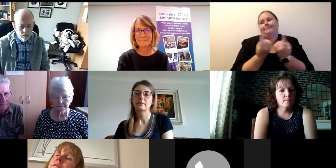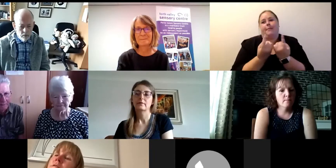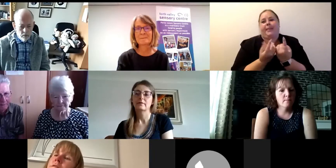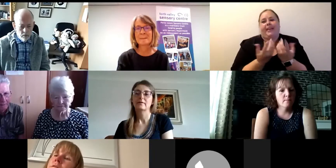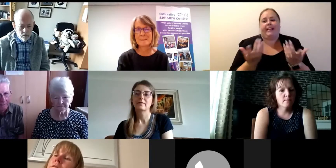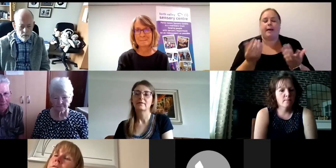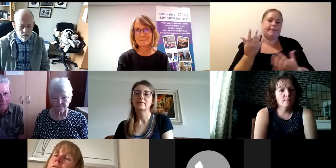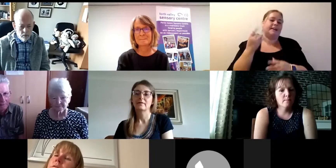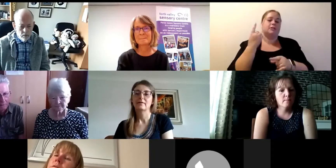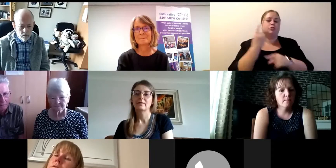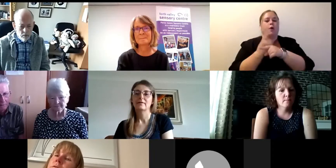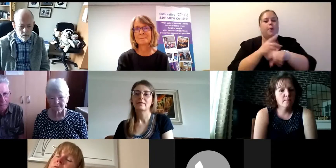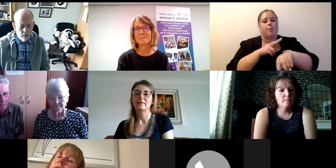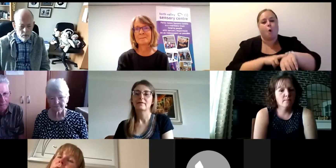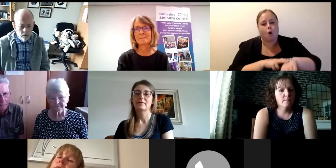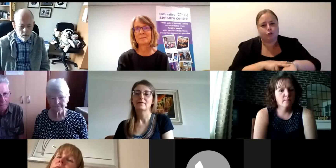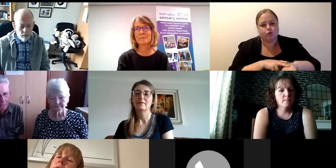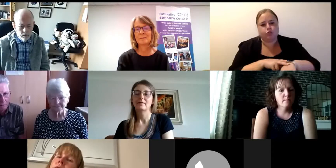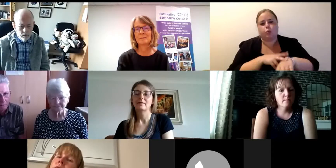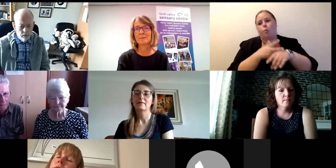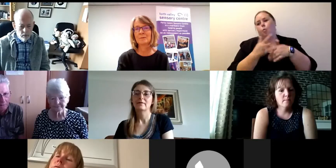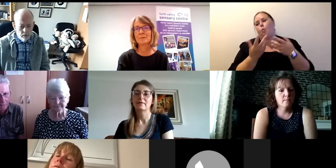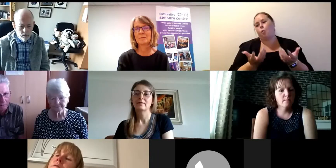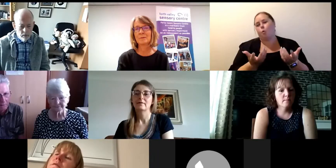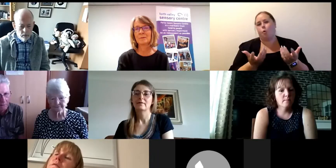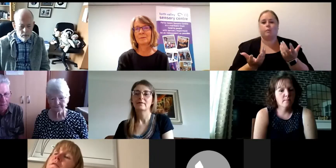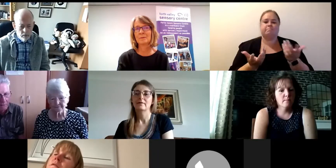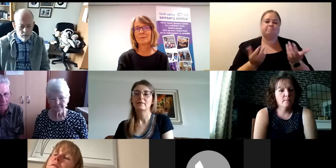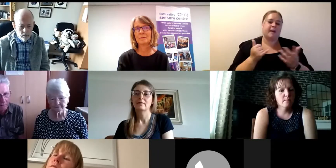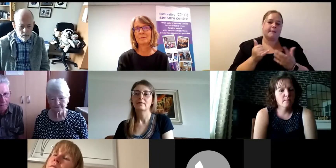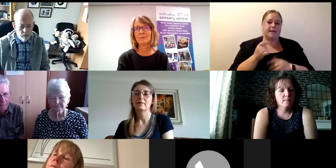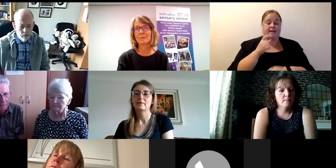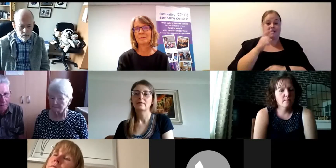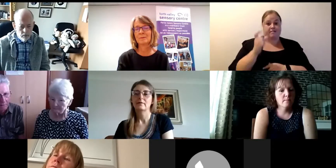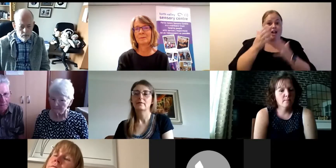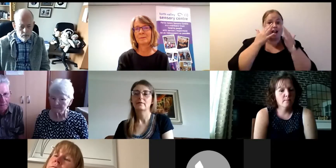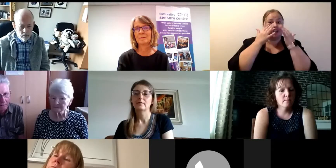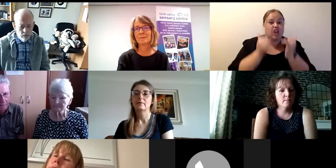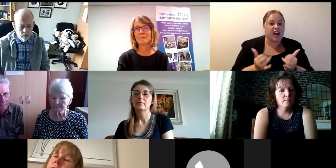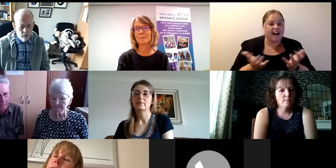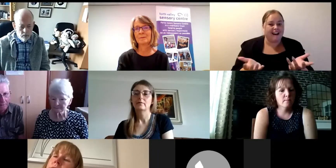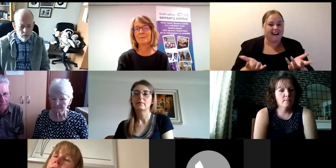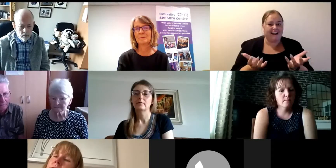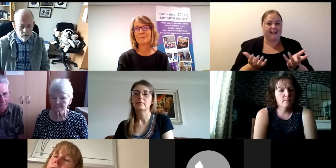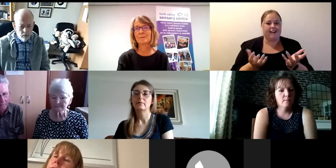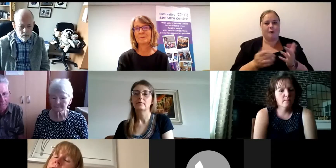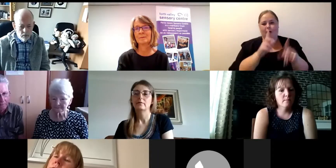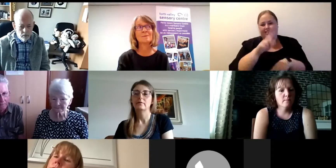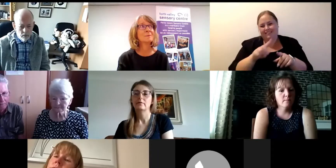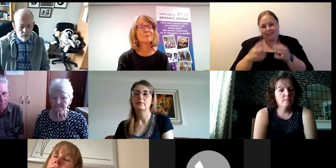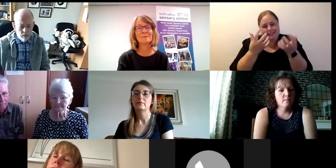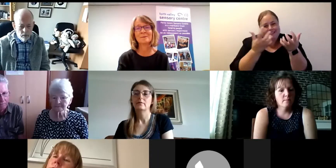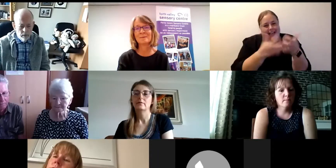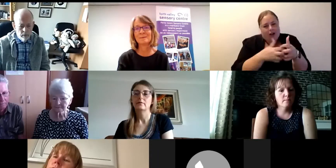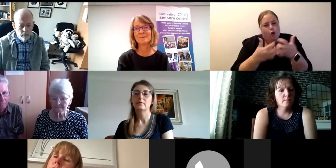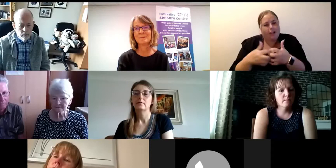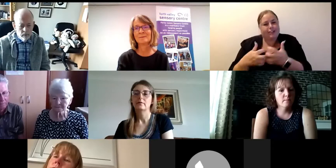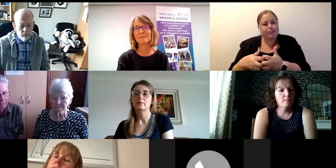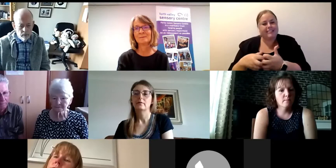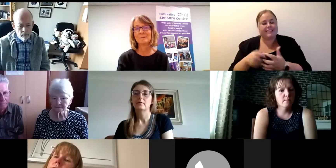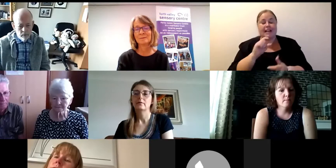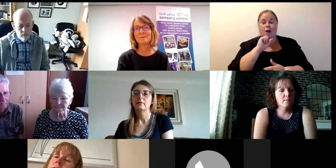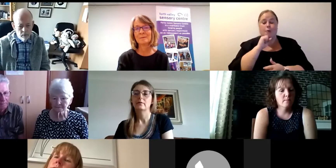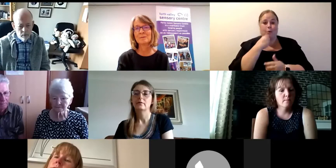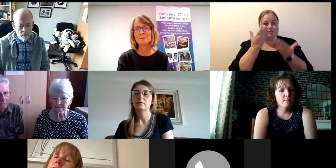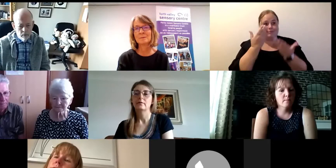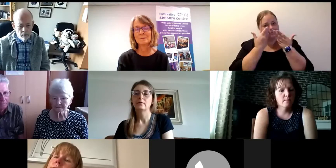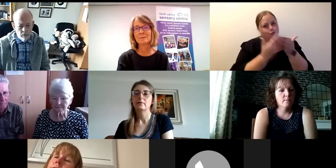Centre you can find out about these things through going to the Centre